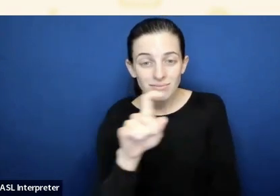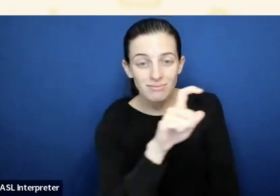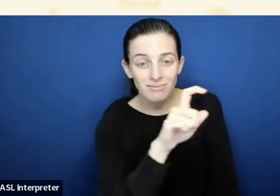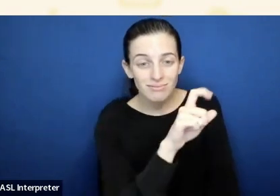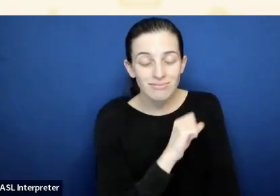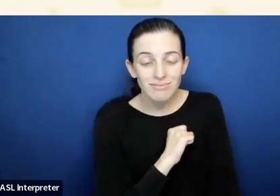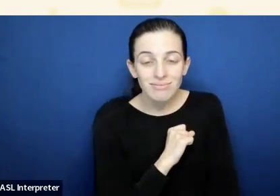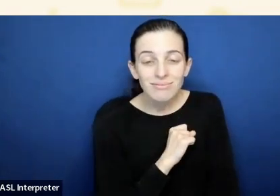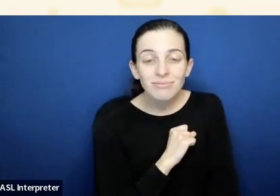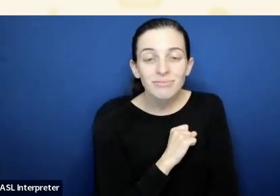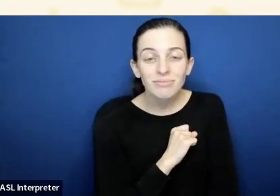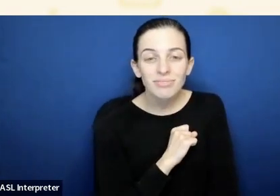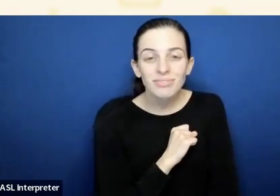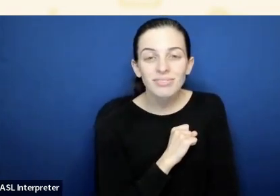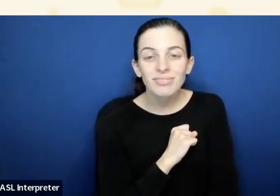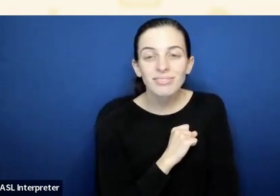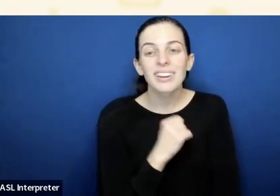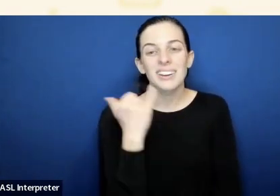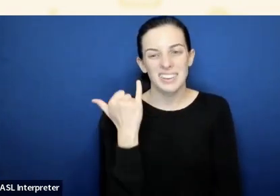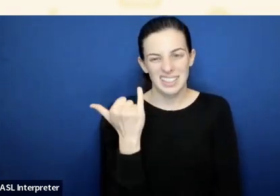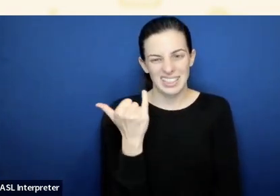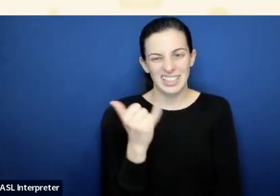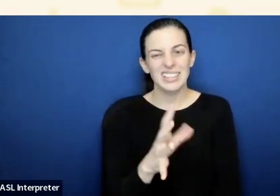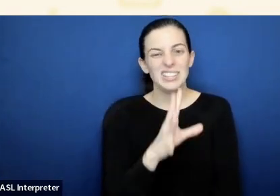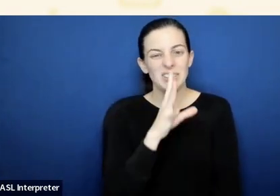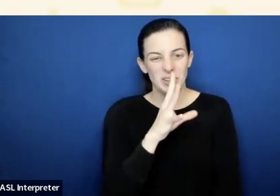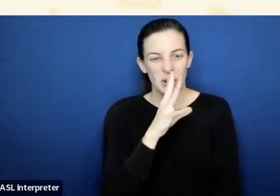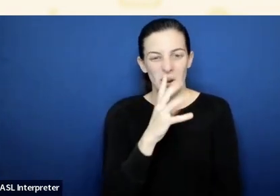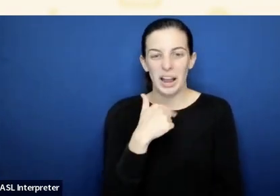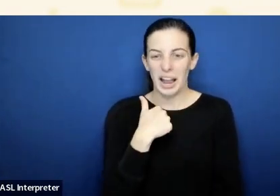For this talk, I invite you to embark on a journey